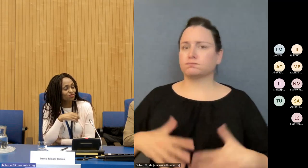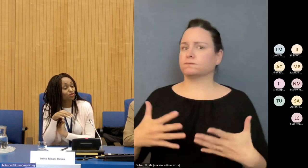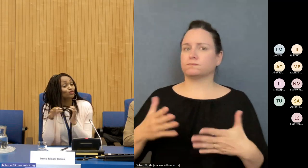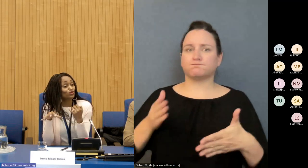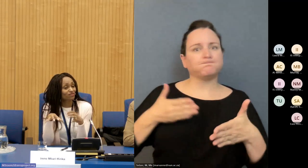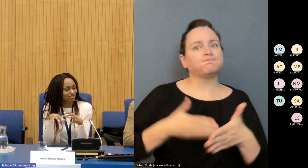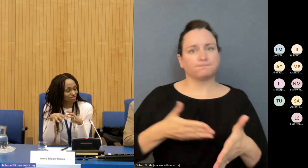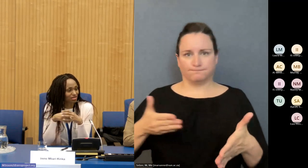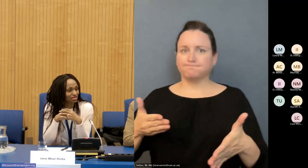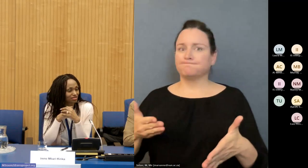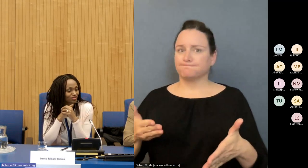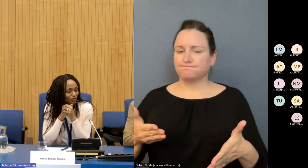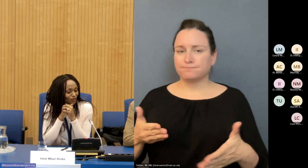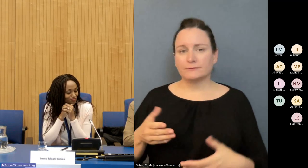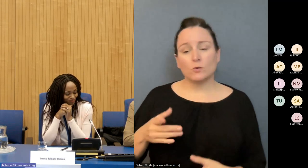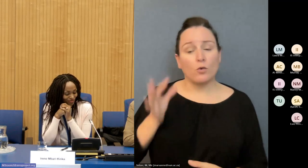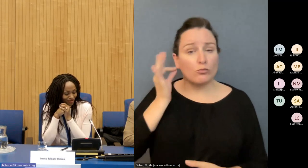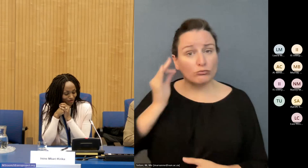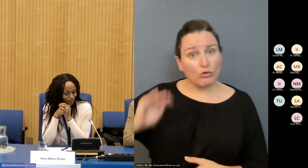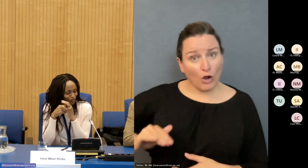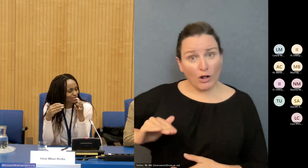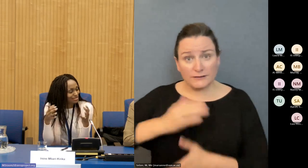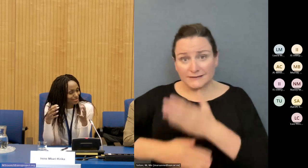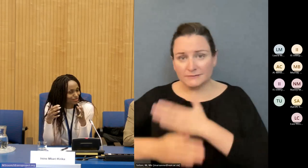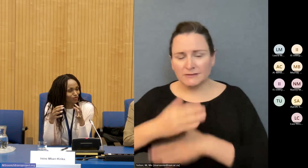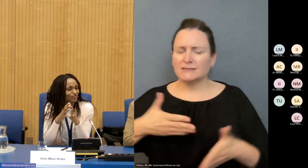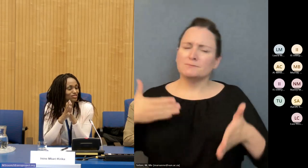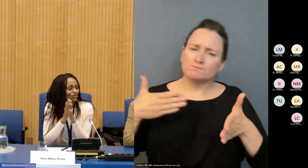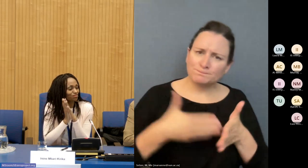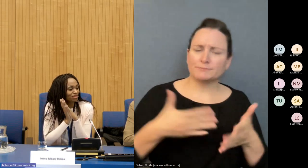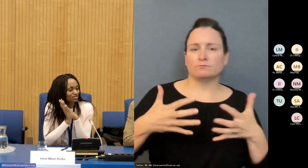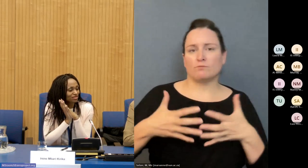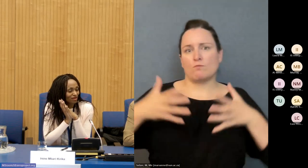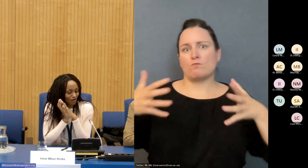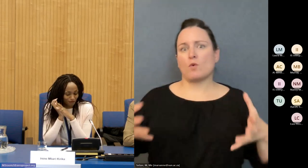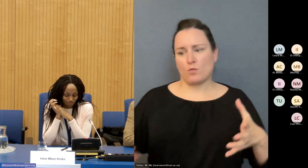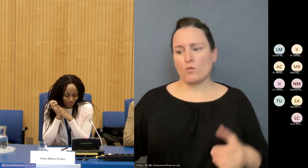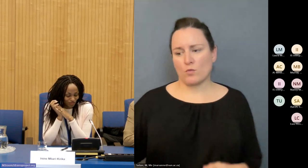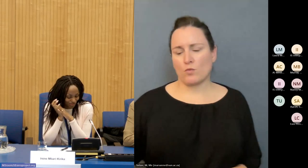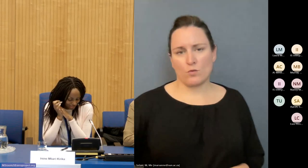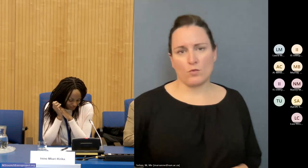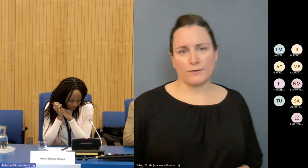just because you have a disability. Of course, that is another conversation, it is interesting